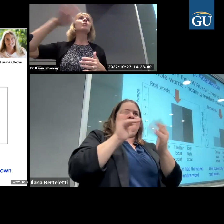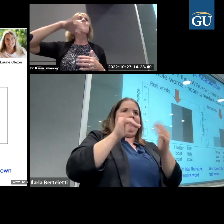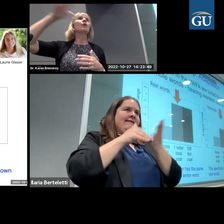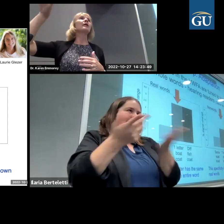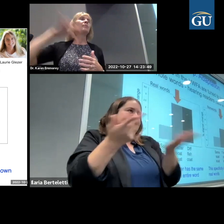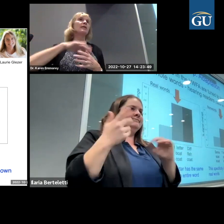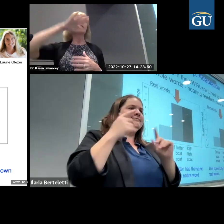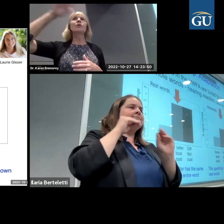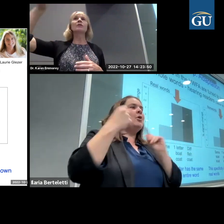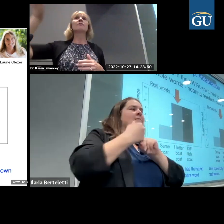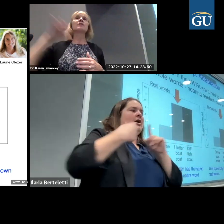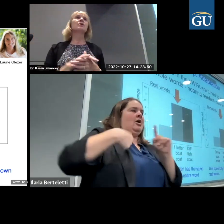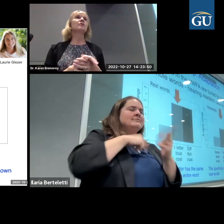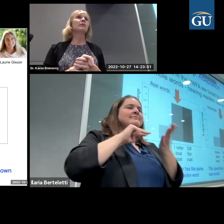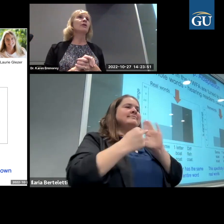So does everybody kind of get this idea?